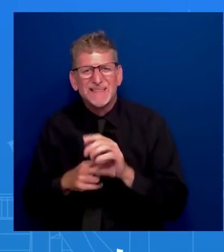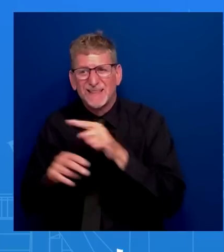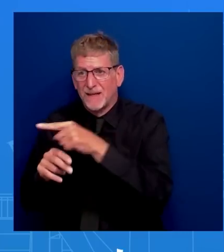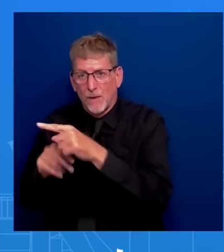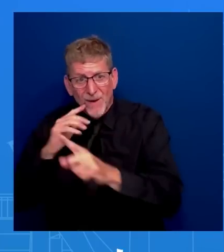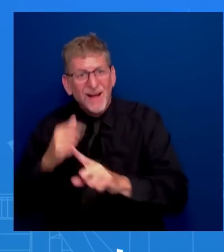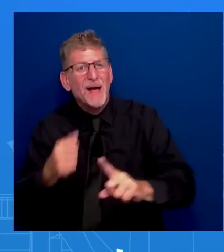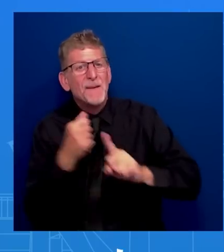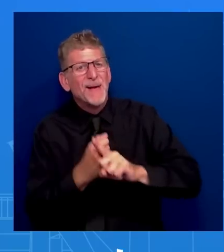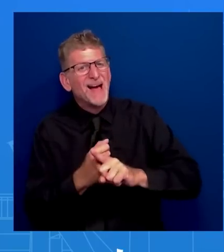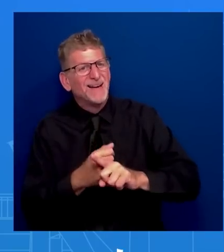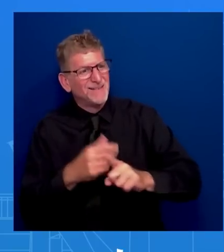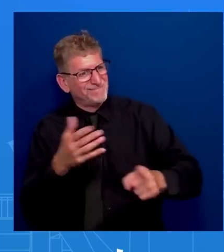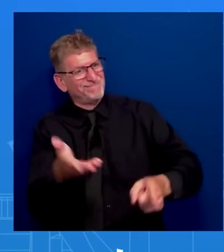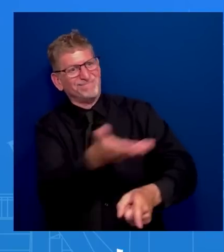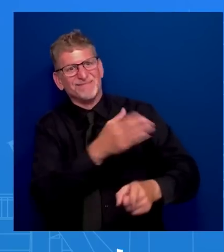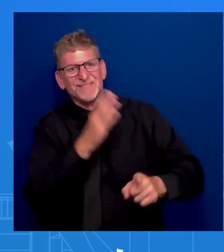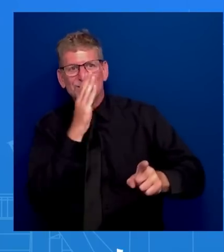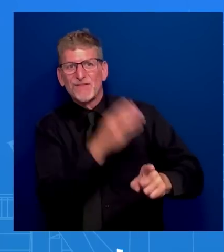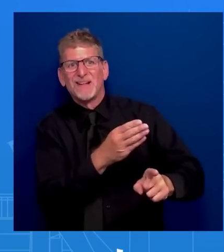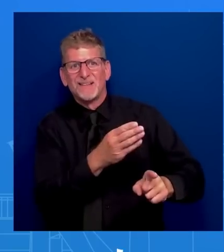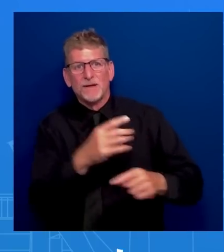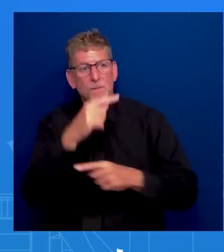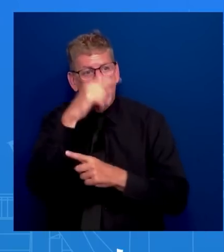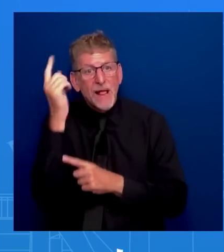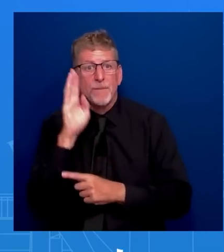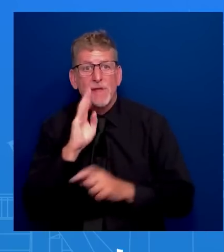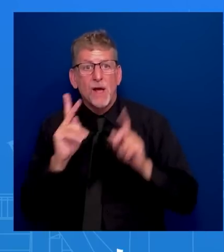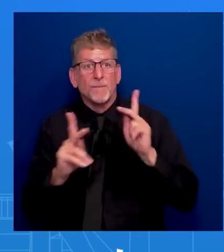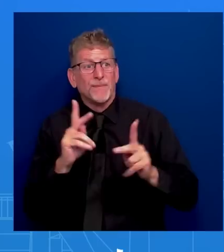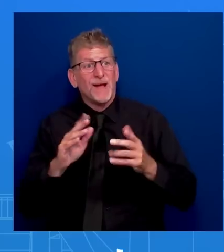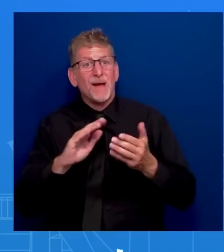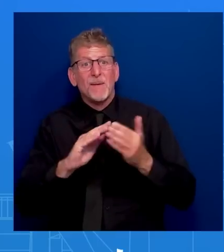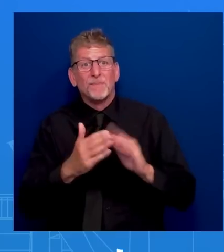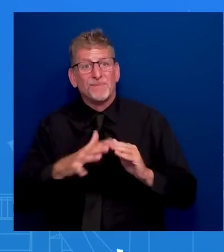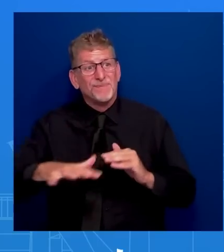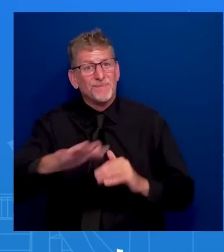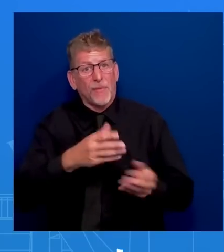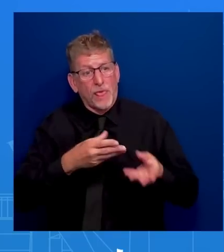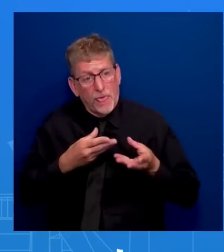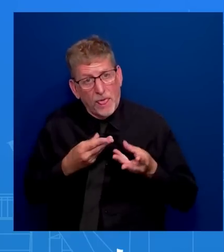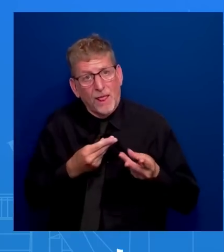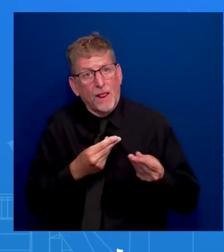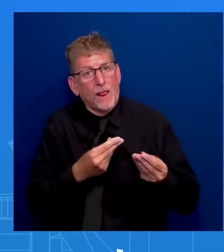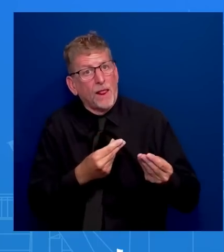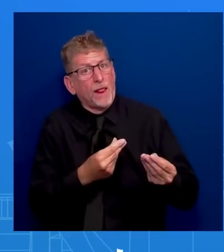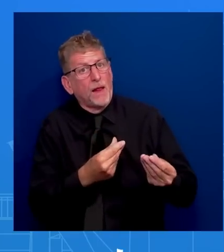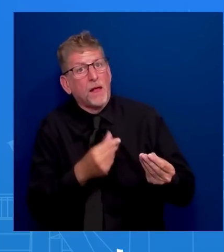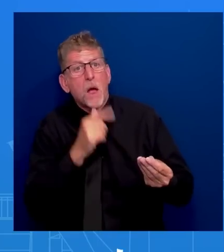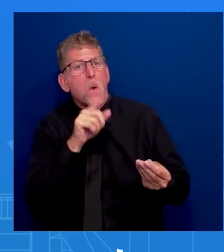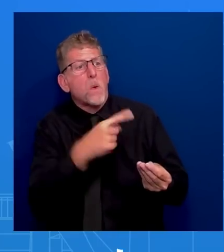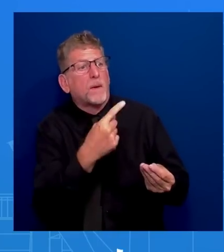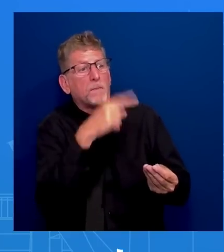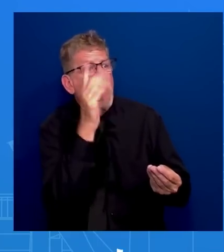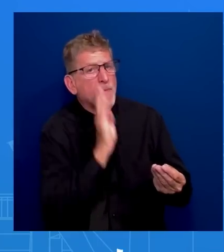and Black communities are spending. And not just them, but you think about Americans across the board that are spending so much money --